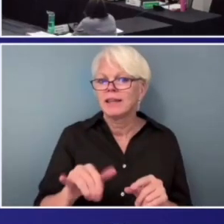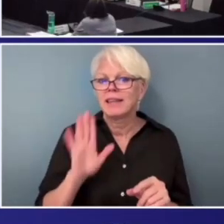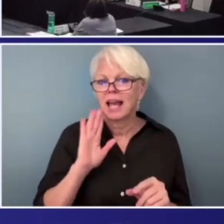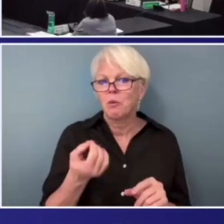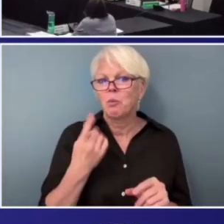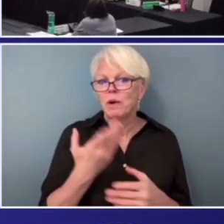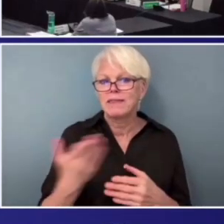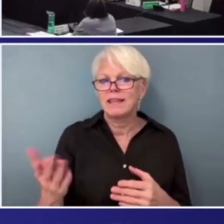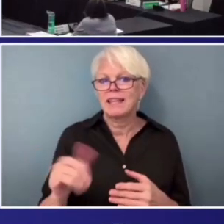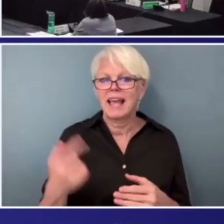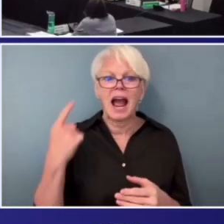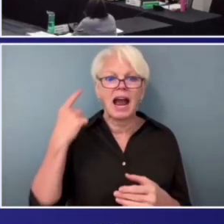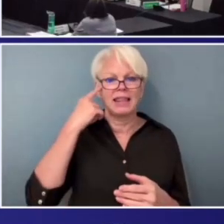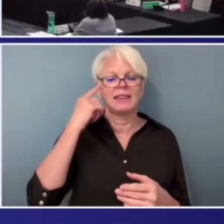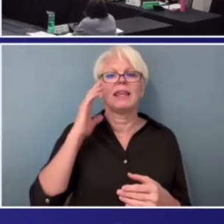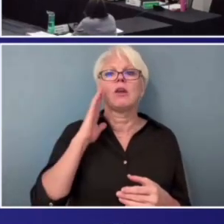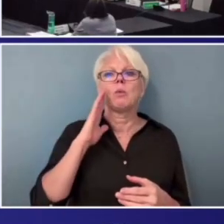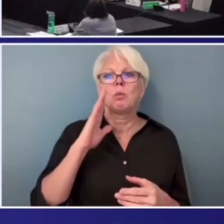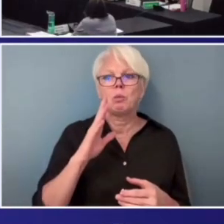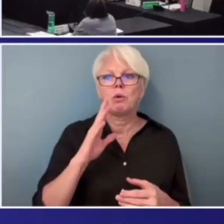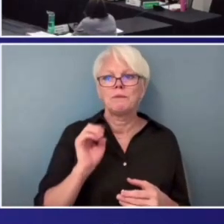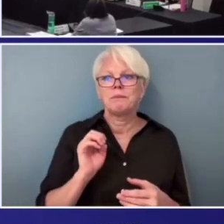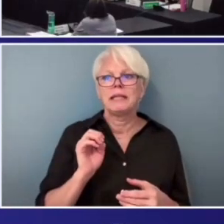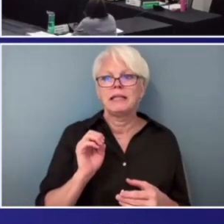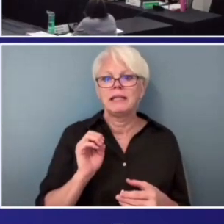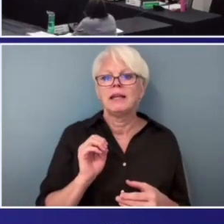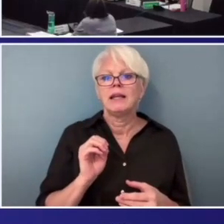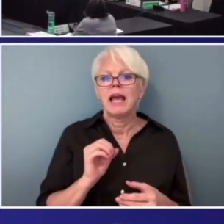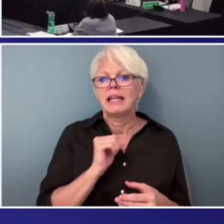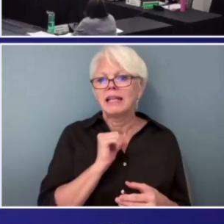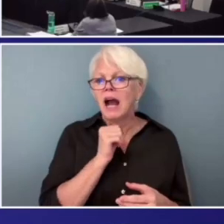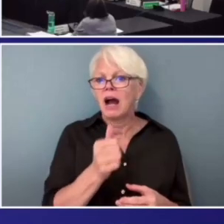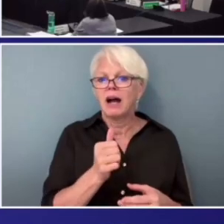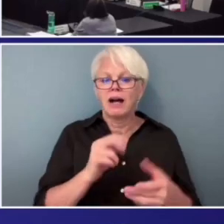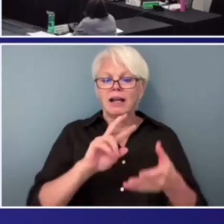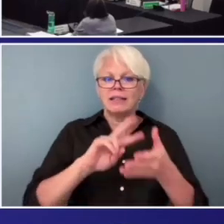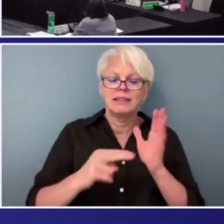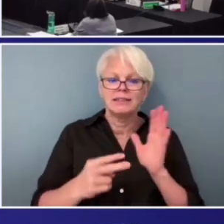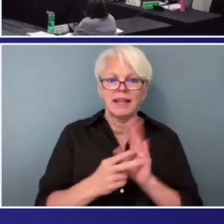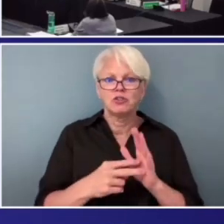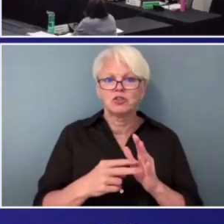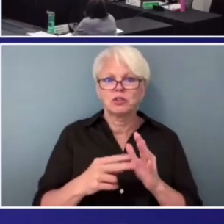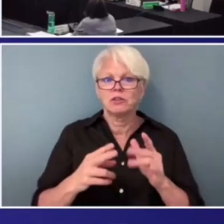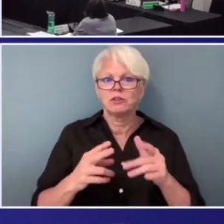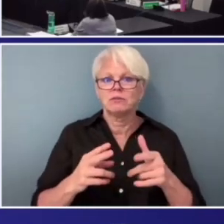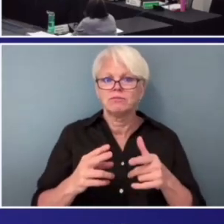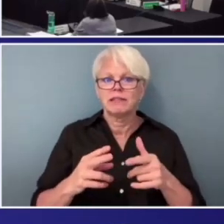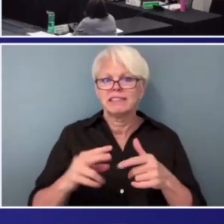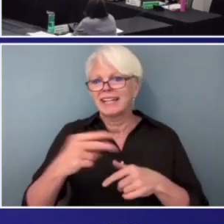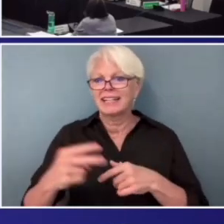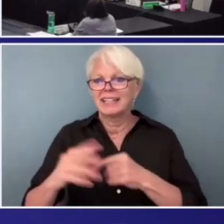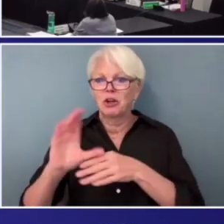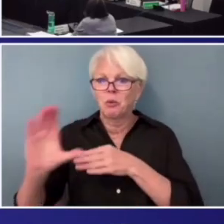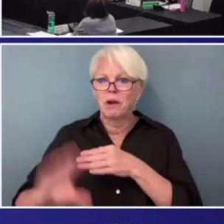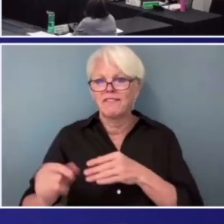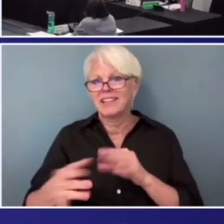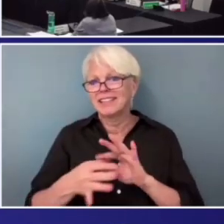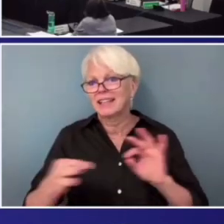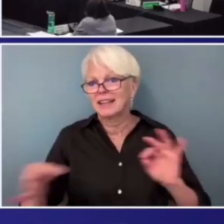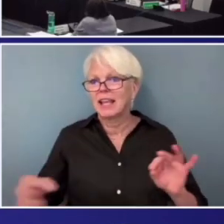think that it would be an unintentional secondary consequence of this language, potentially, that the Department may not necessarily want to impose.